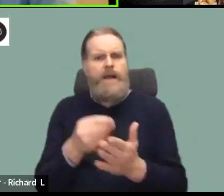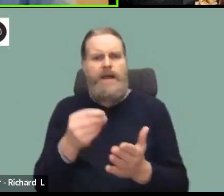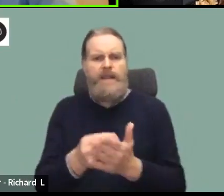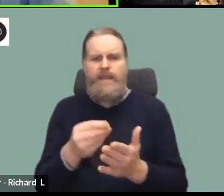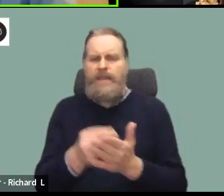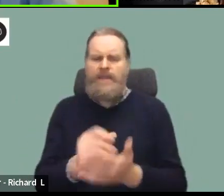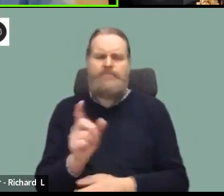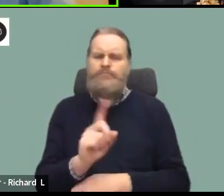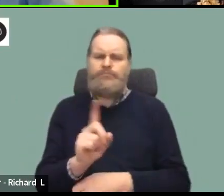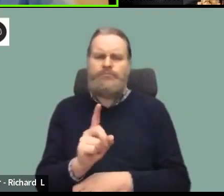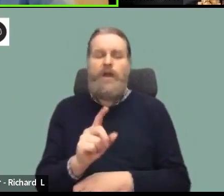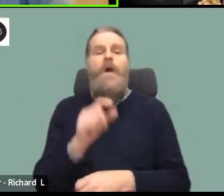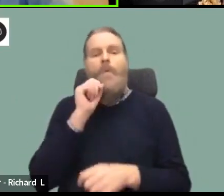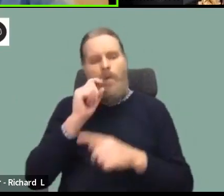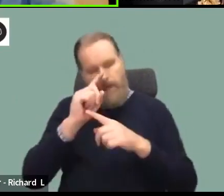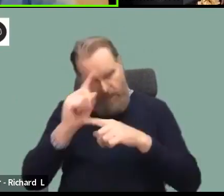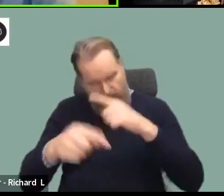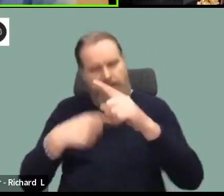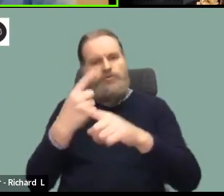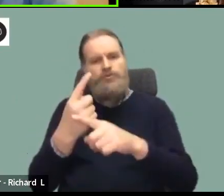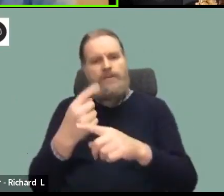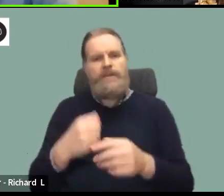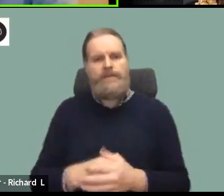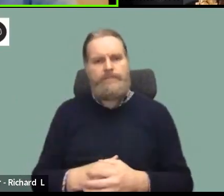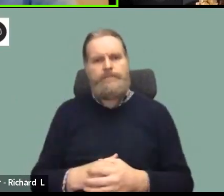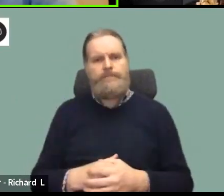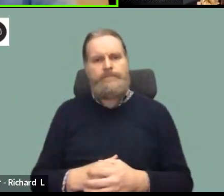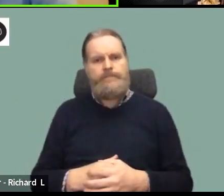will from any members in 2022, it will start at some. point point, early in 23 early in 23.